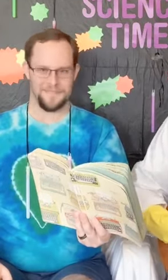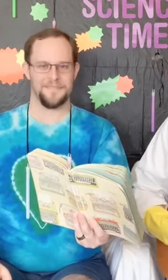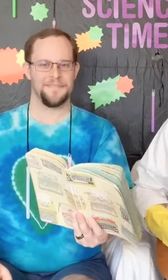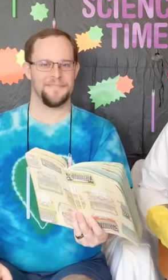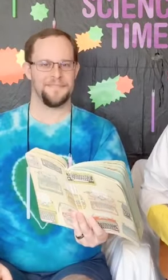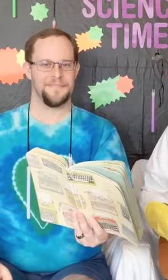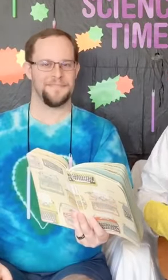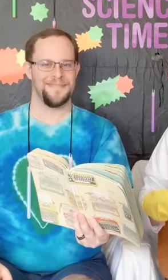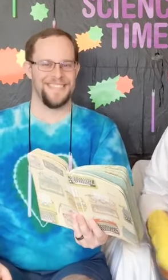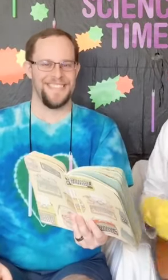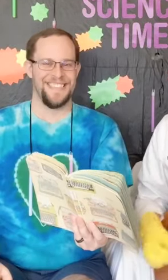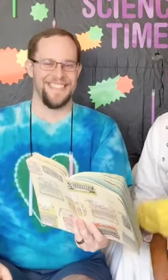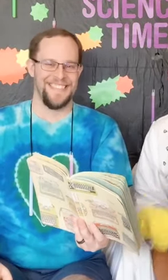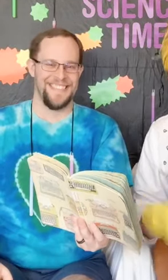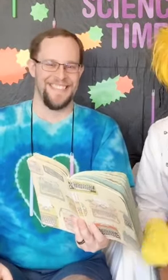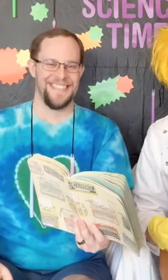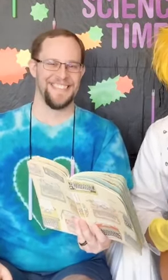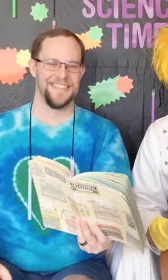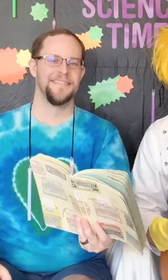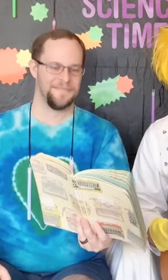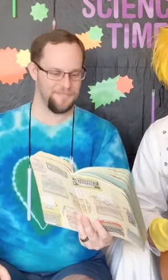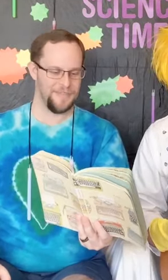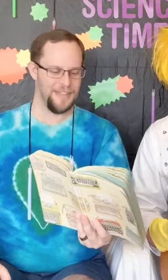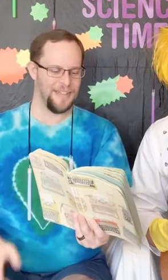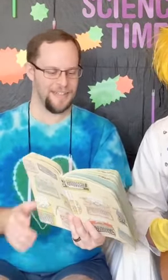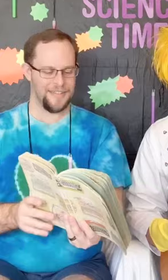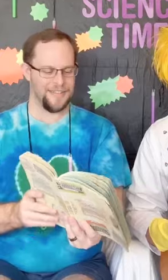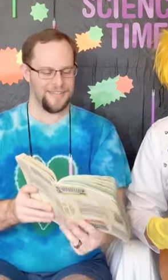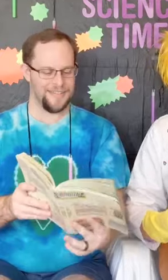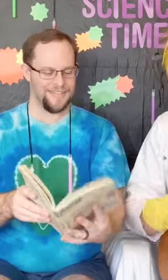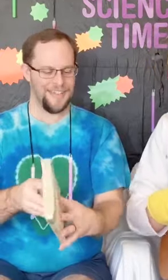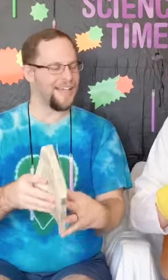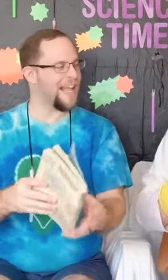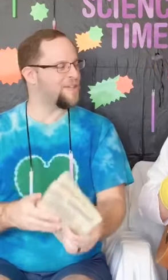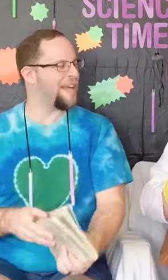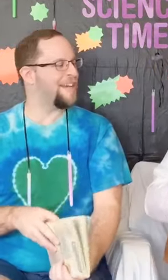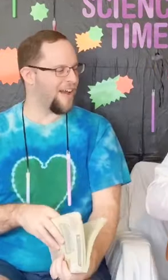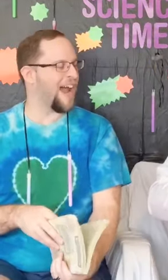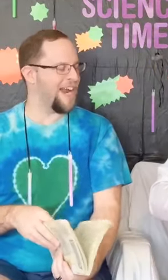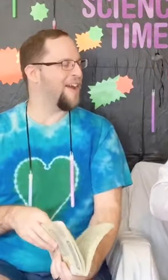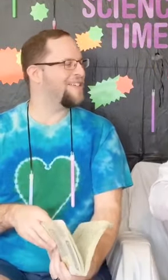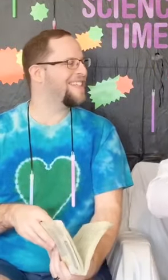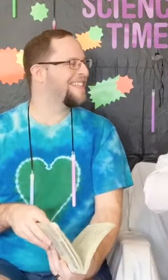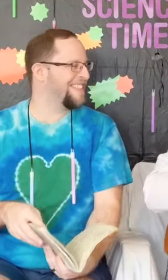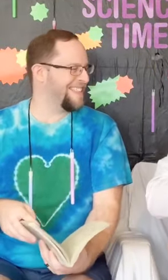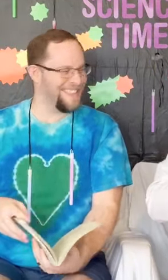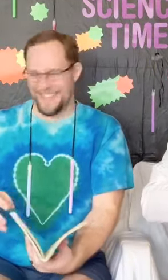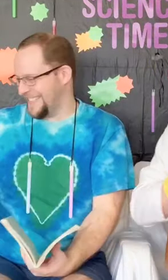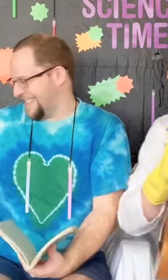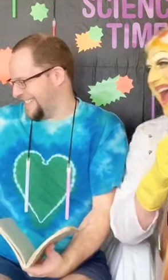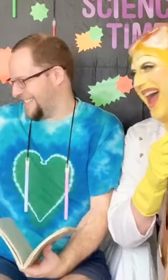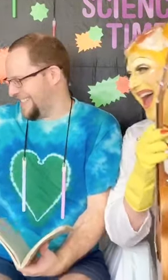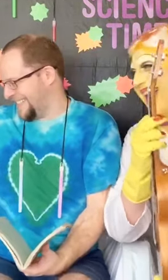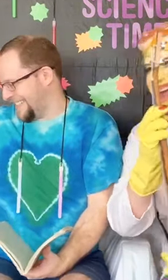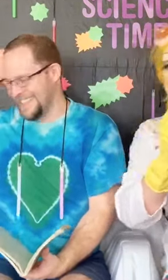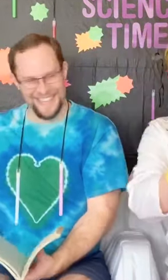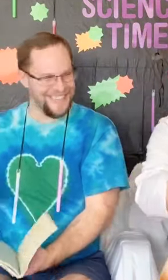Being yourself! Glad you ended on a high note. CALI: Yeah!